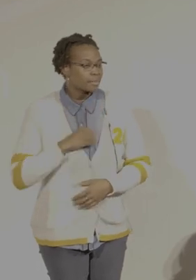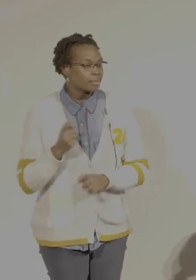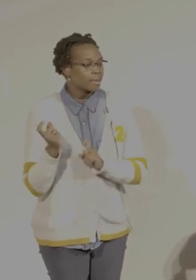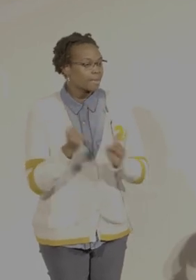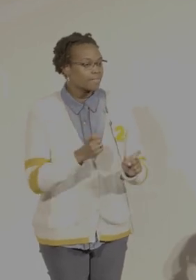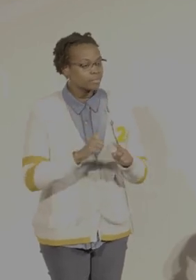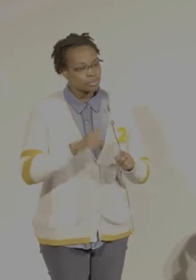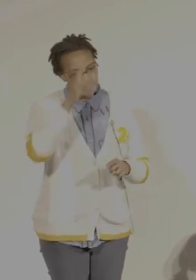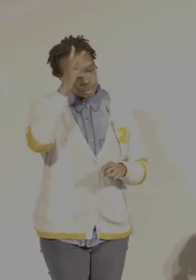to the man in the Kremlin.